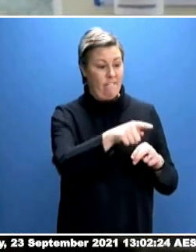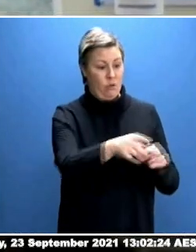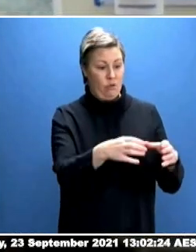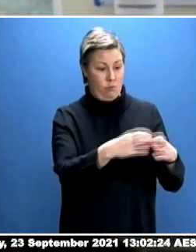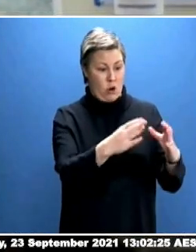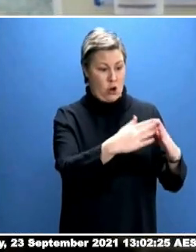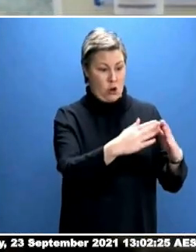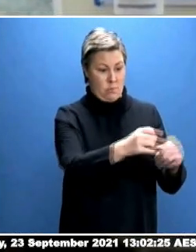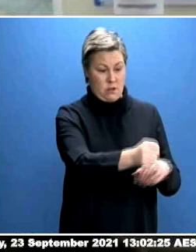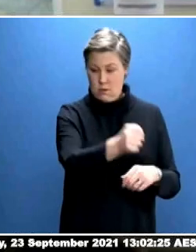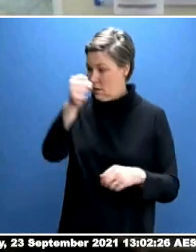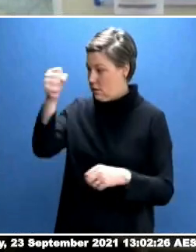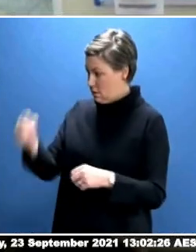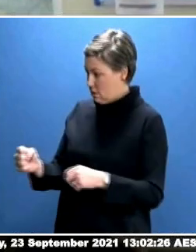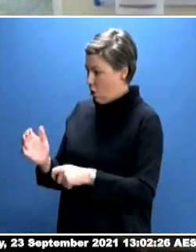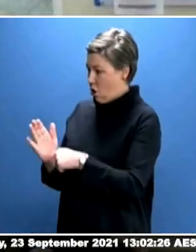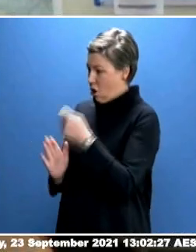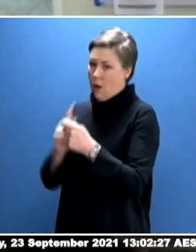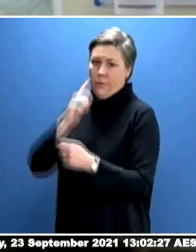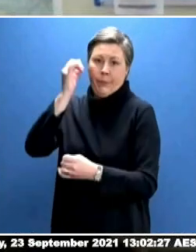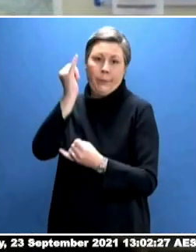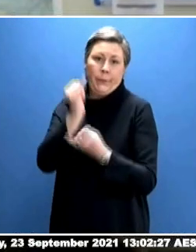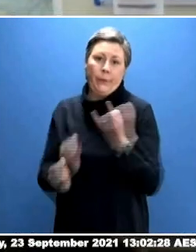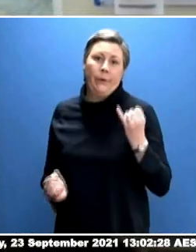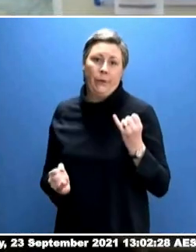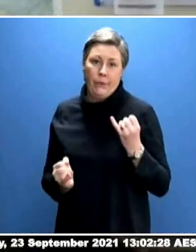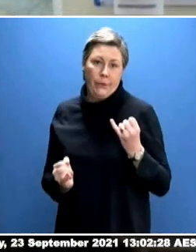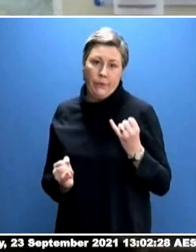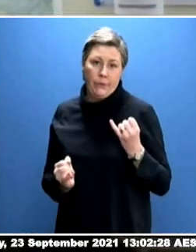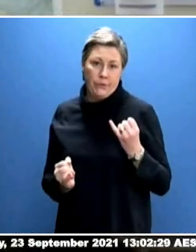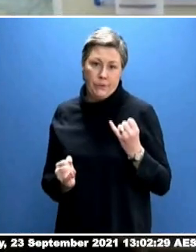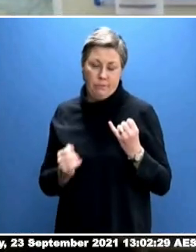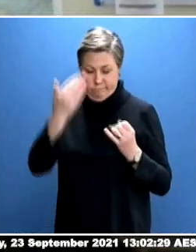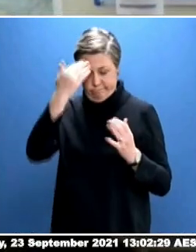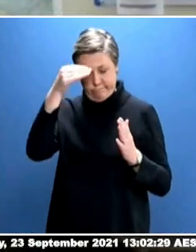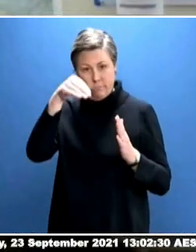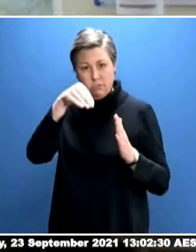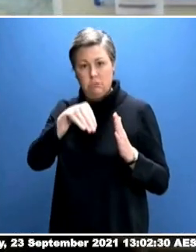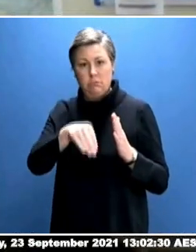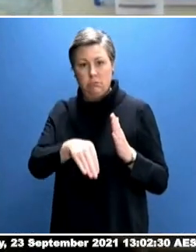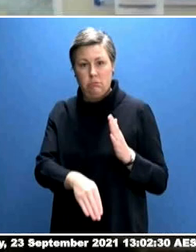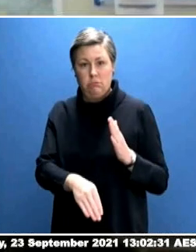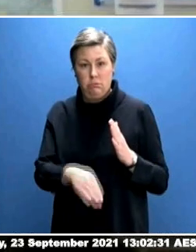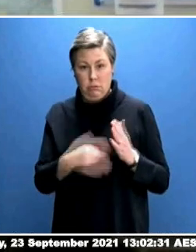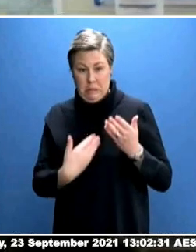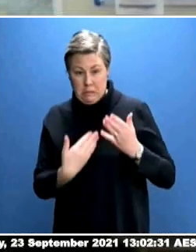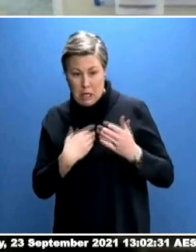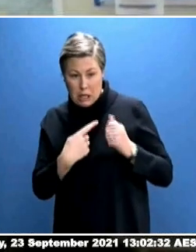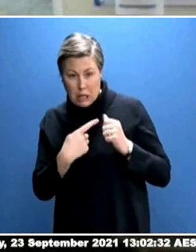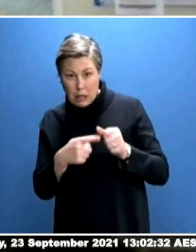more cumulative harm to their wellbeing. I'm not sure if I'm answering that question, Commissioner, but I